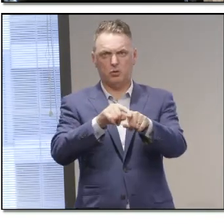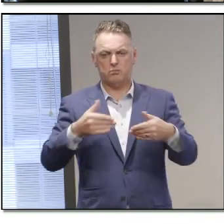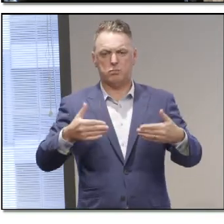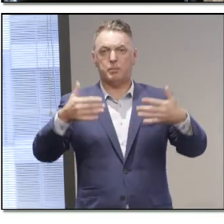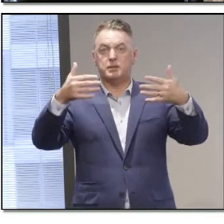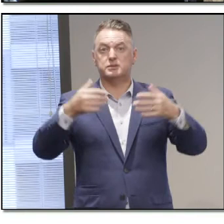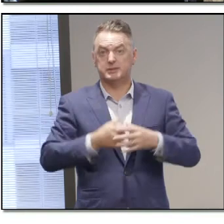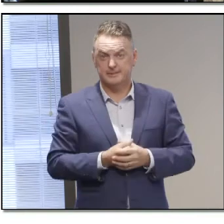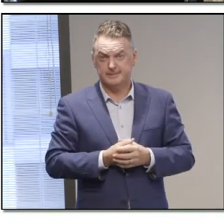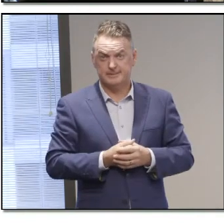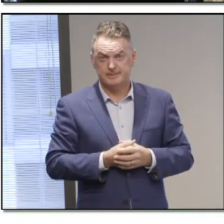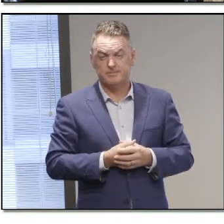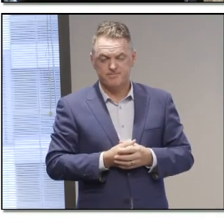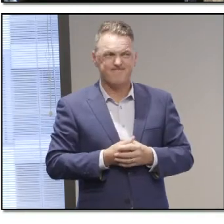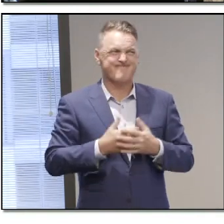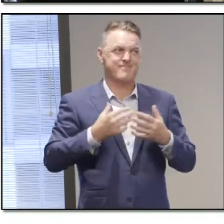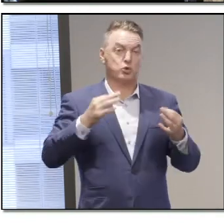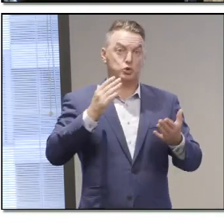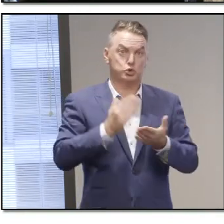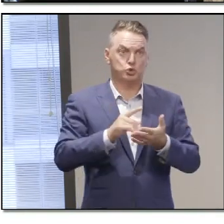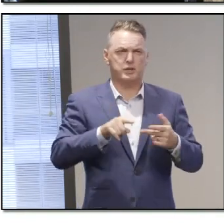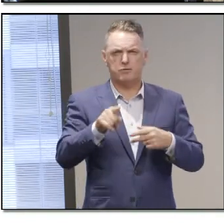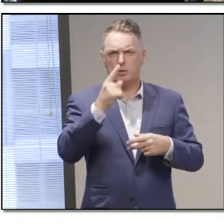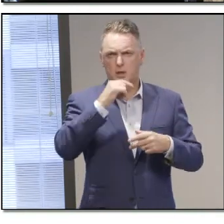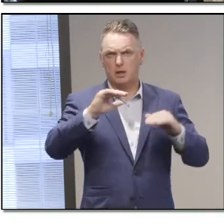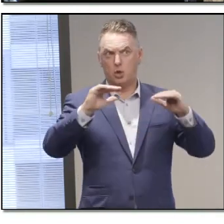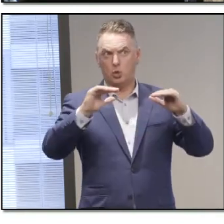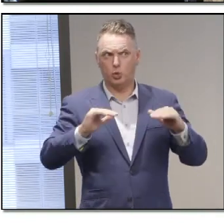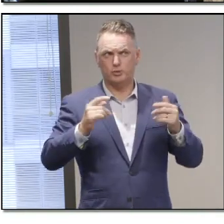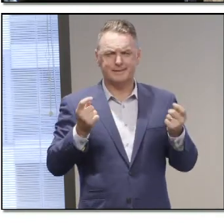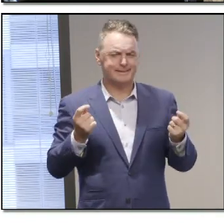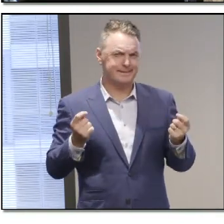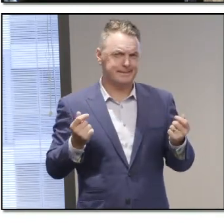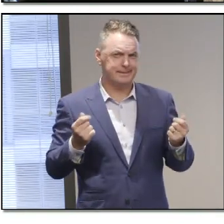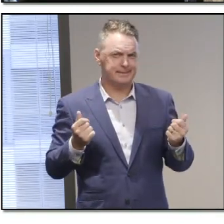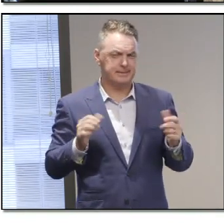We don't know whether that's the amount you can lose easily, and if you have multiple